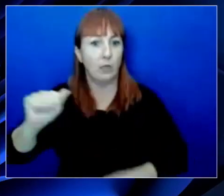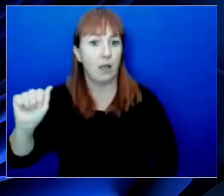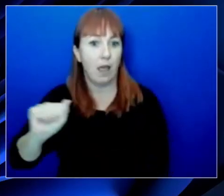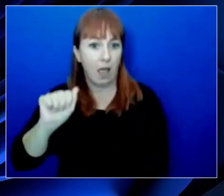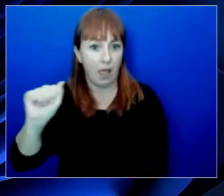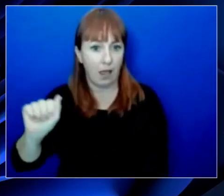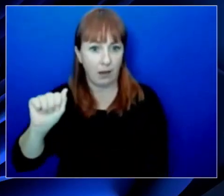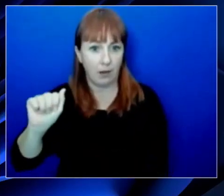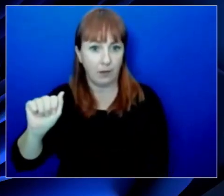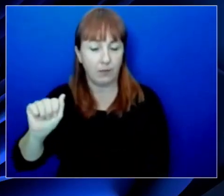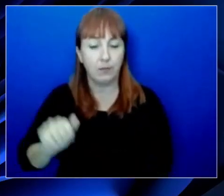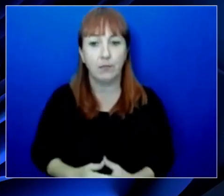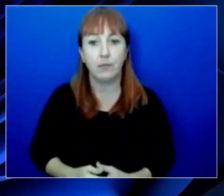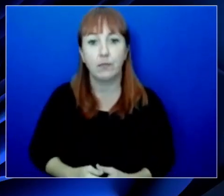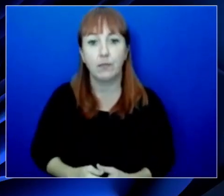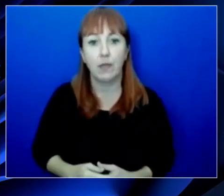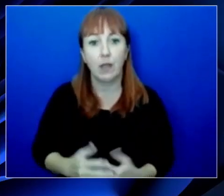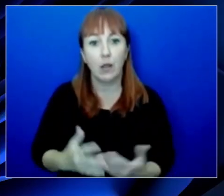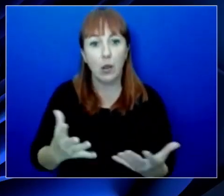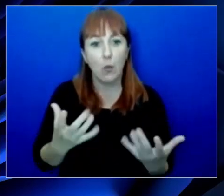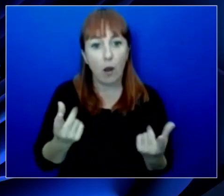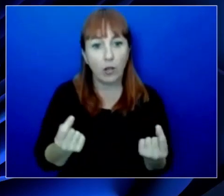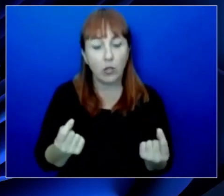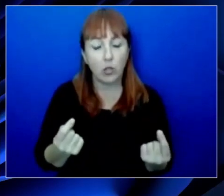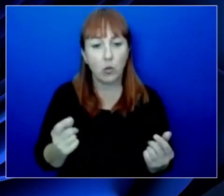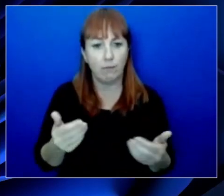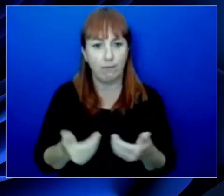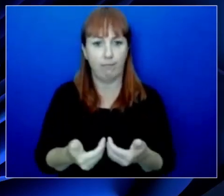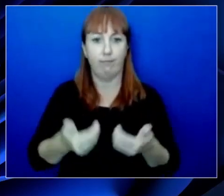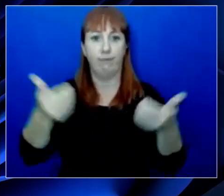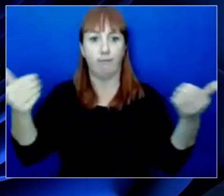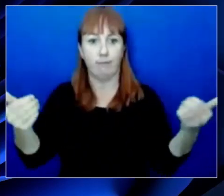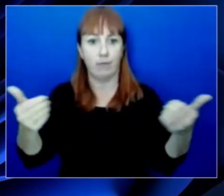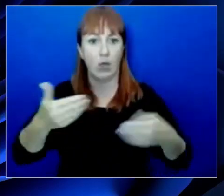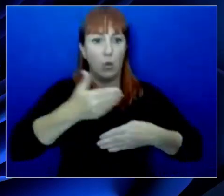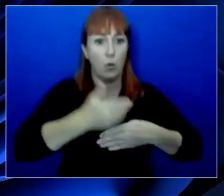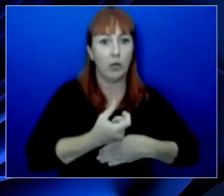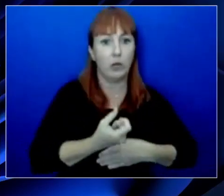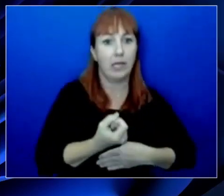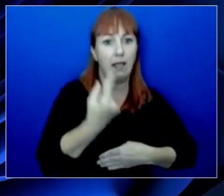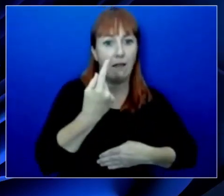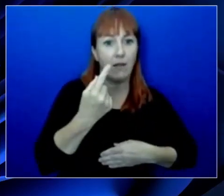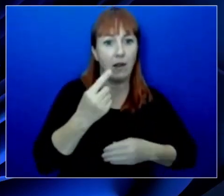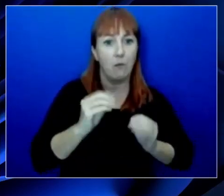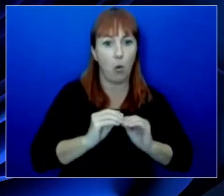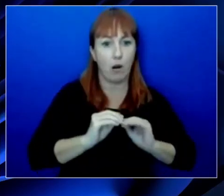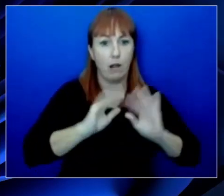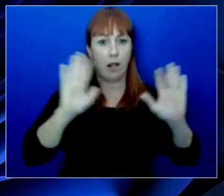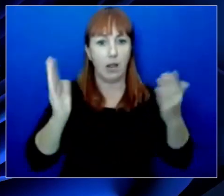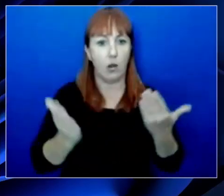One of the things that we wanted to do is differentiate this in Windows 11 to make it easier for you to be